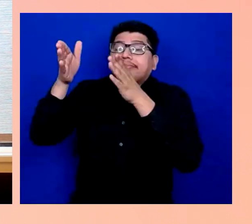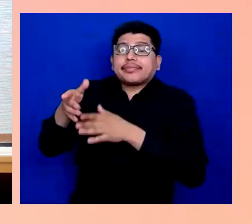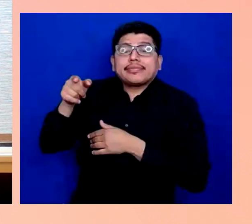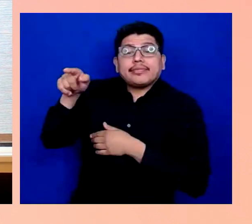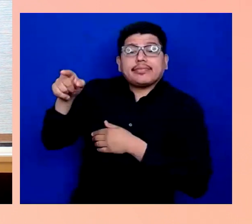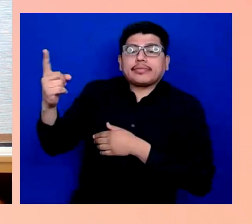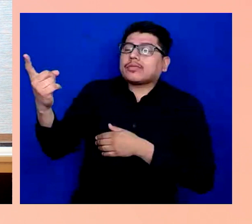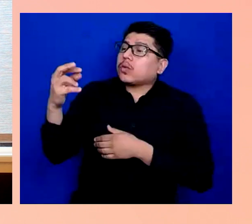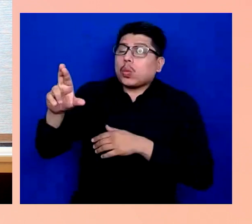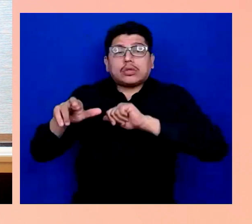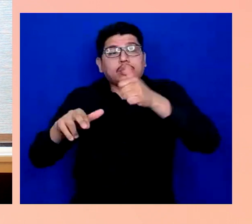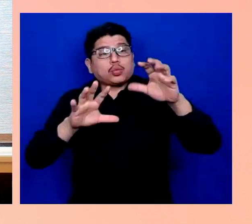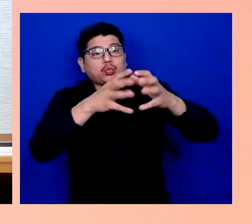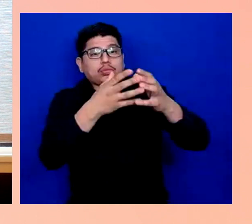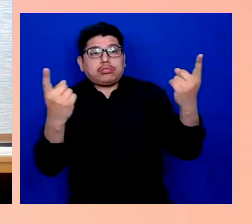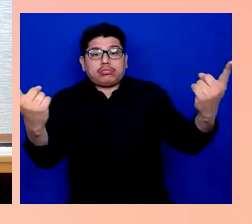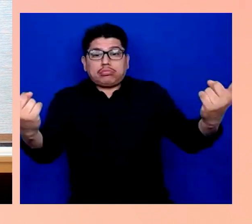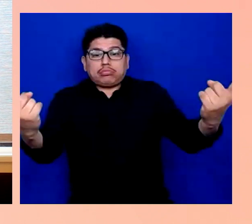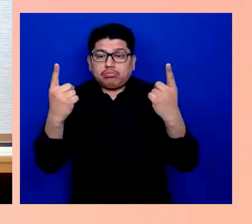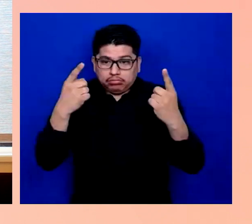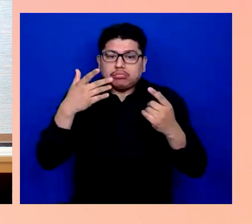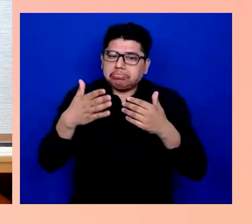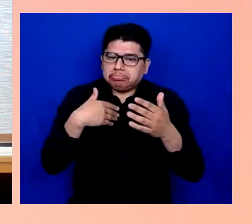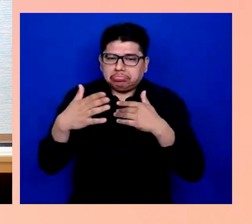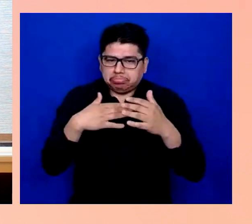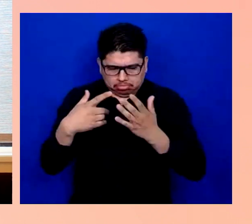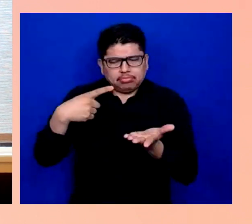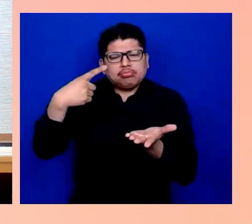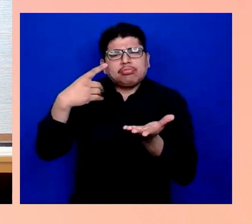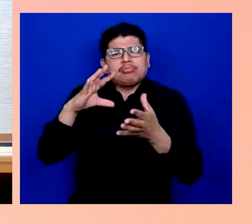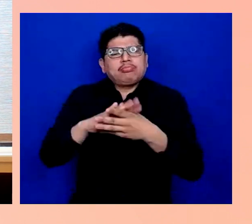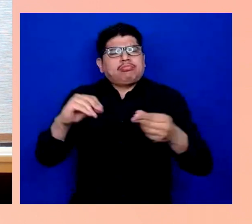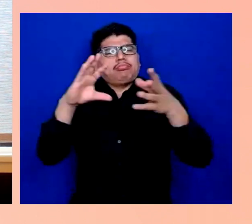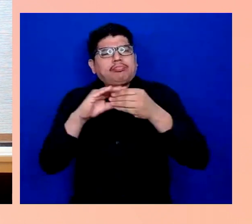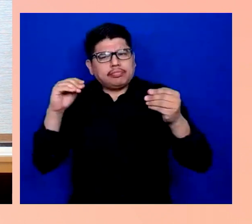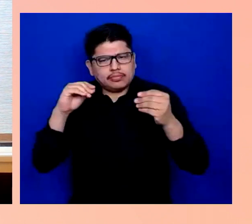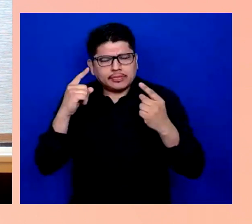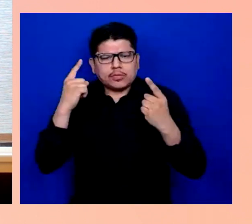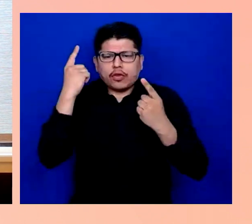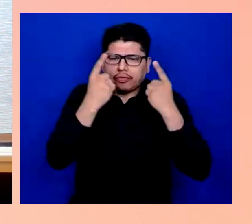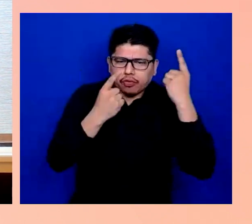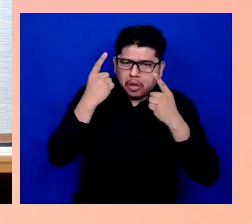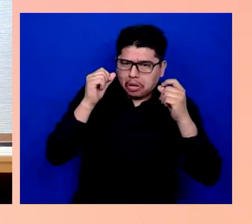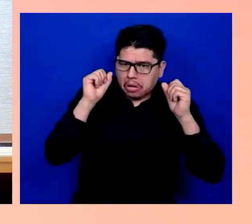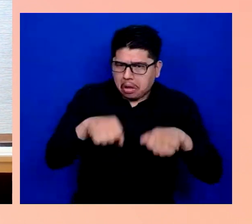who speak that way and can evangelize that message within their companies and organization,